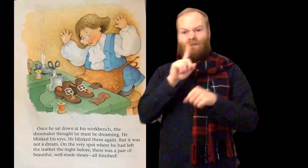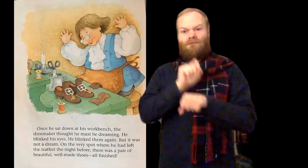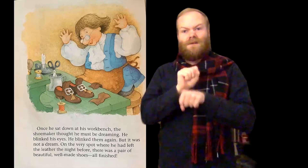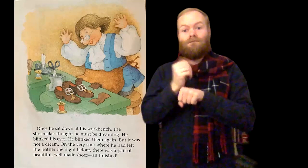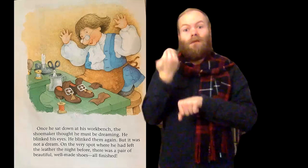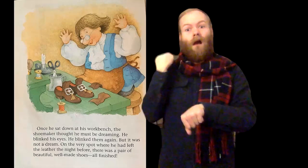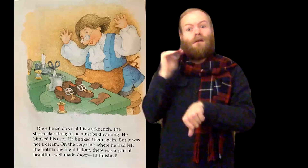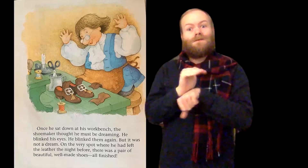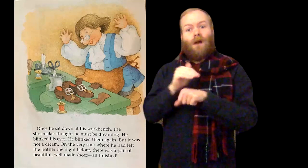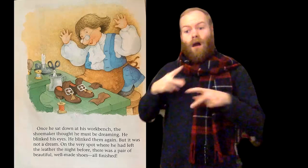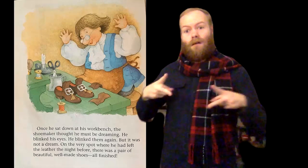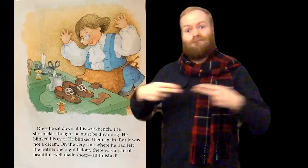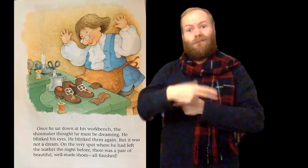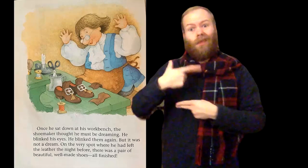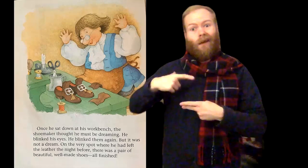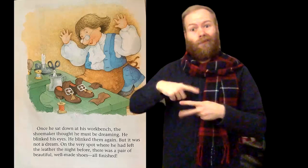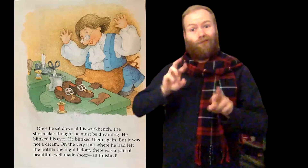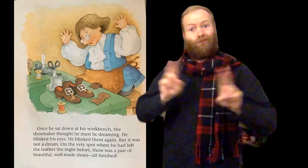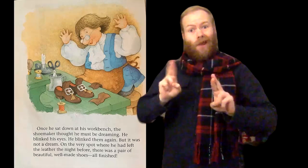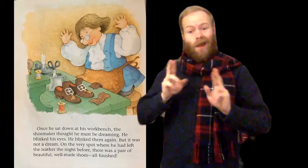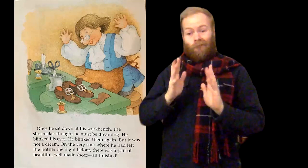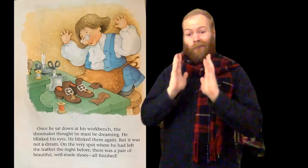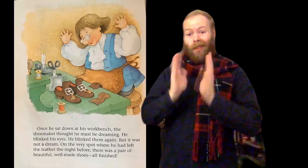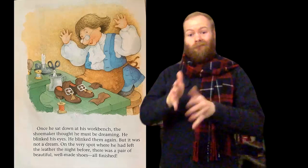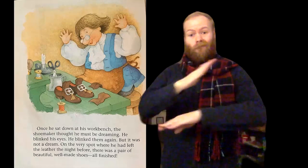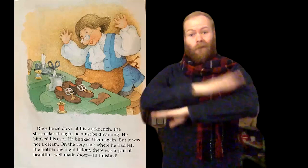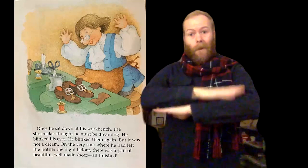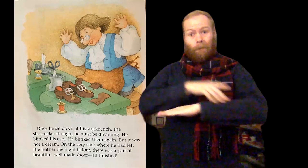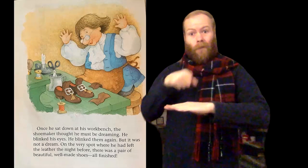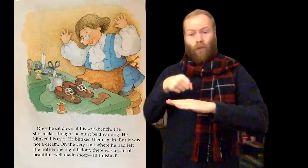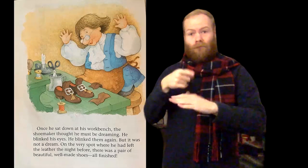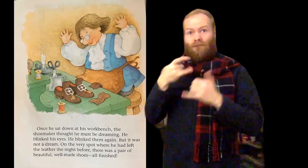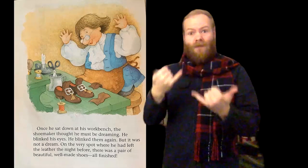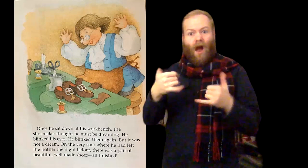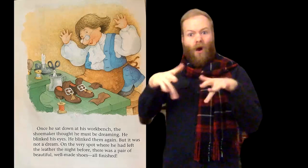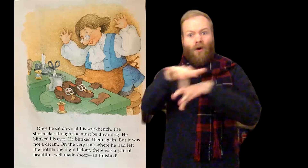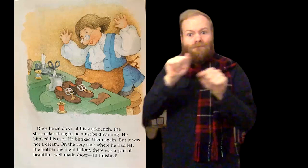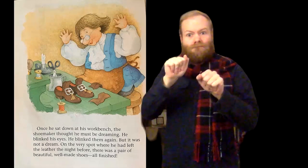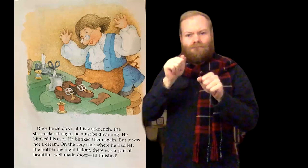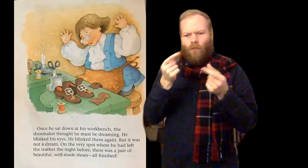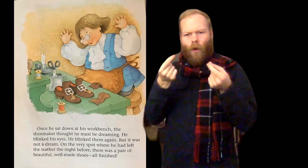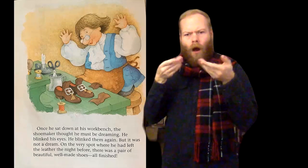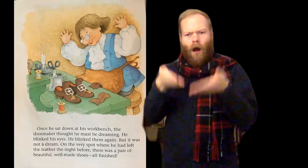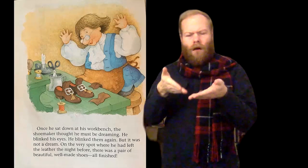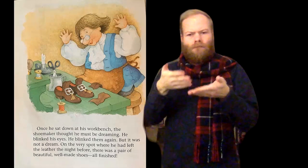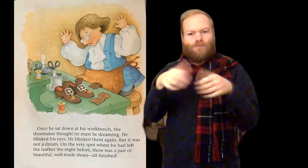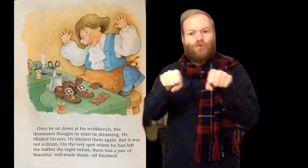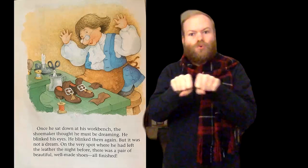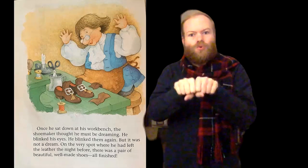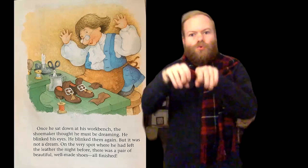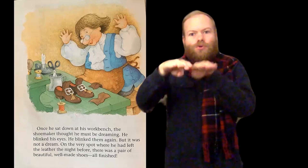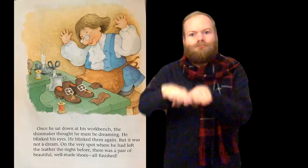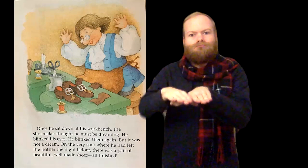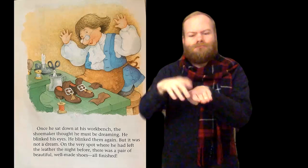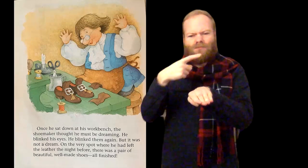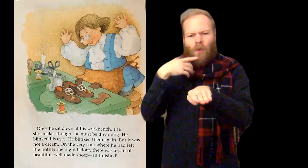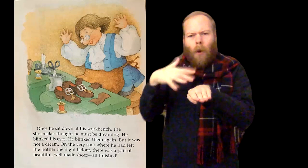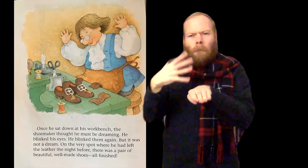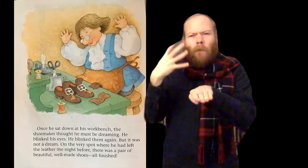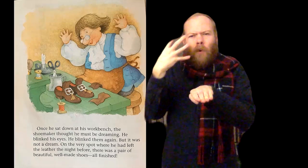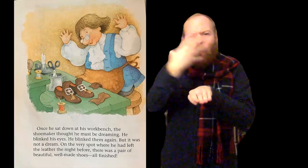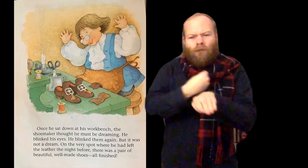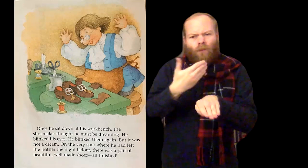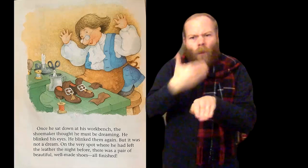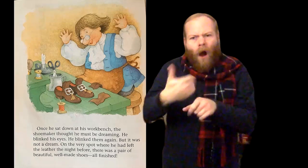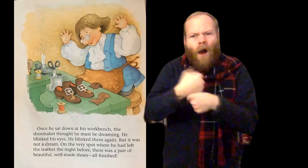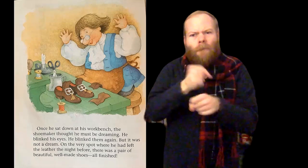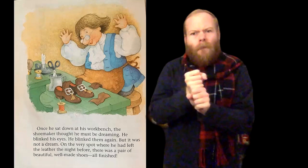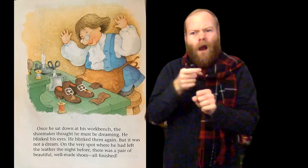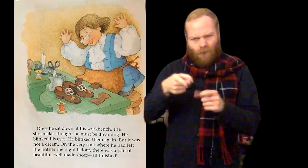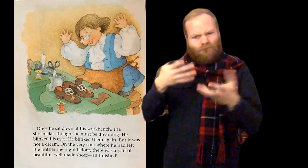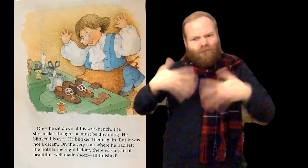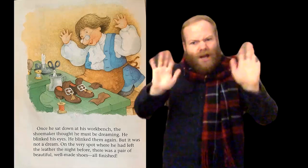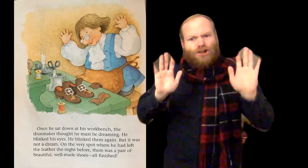On the very spot where he had left the leather the night before, there was a pair of beautiful, well-made shoes—all finished!